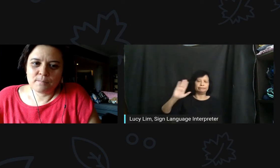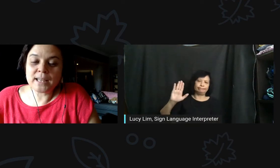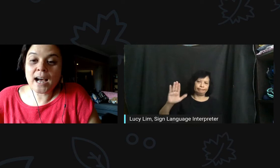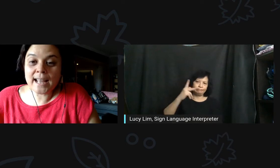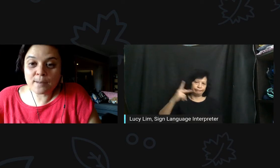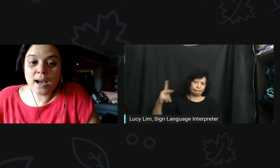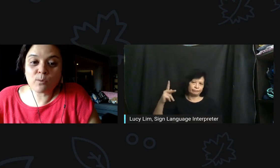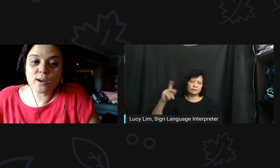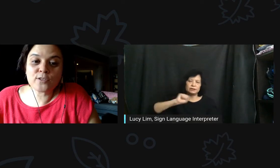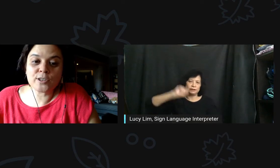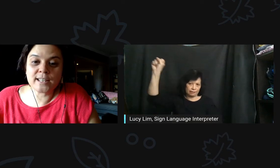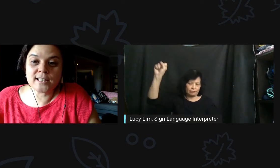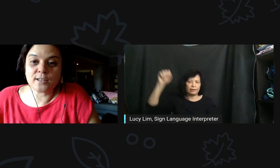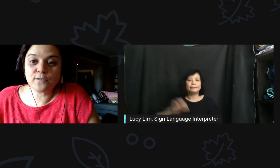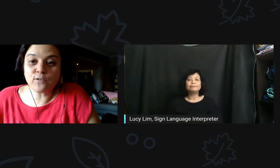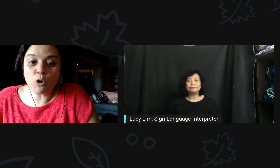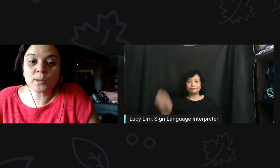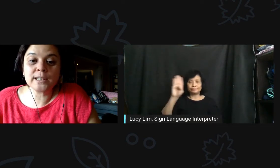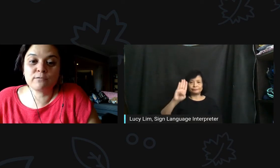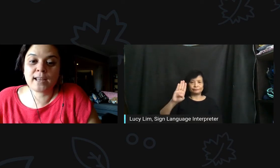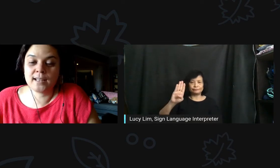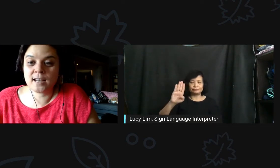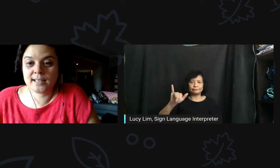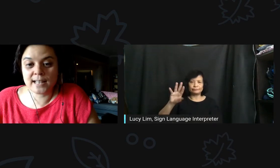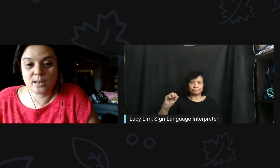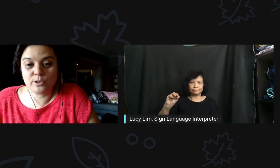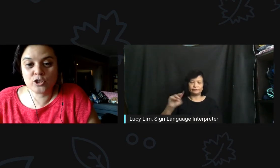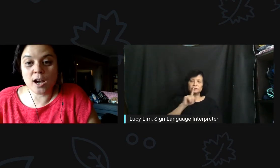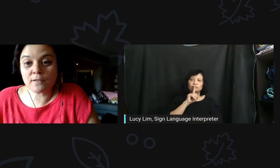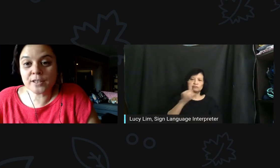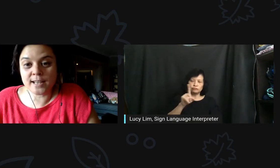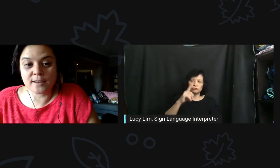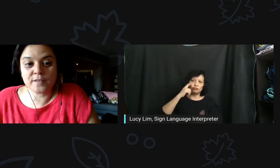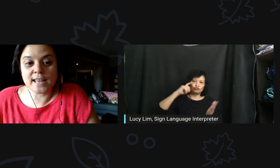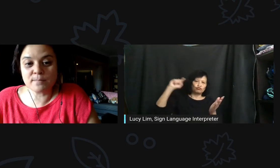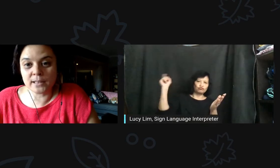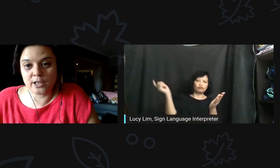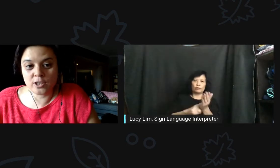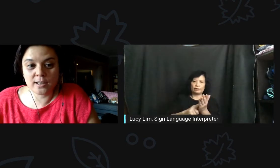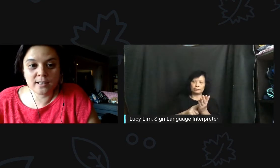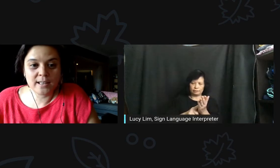BIM however is the formerly recognised language of the Deaf in Malaysia